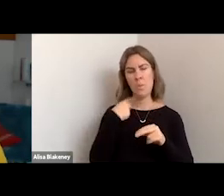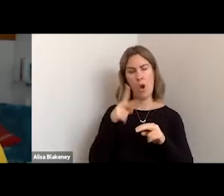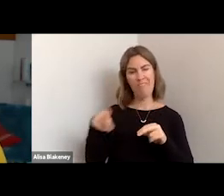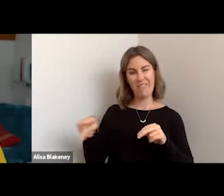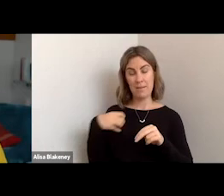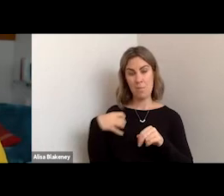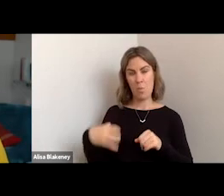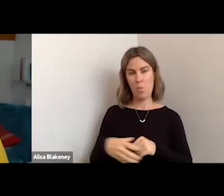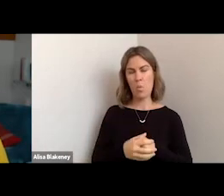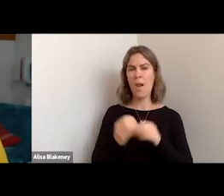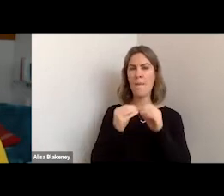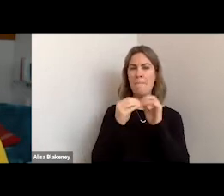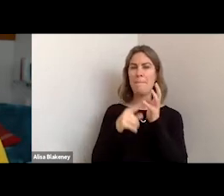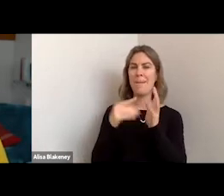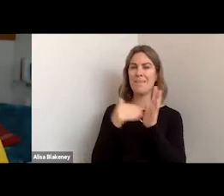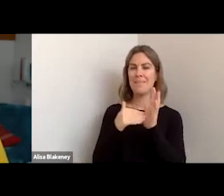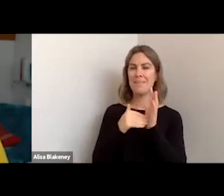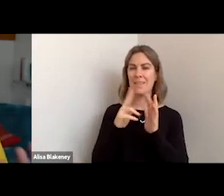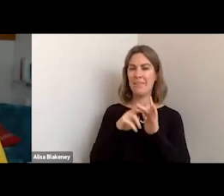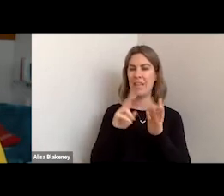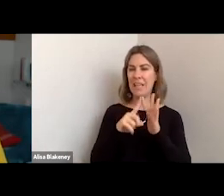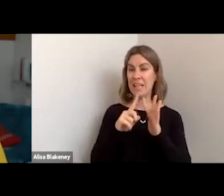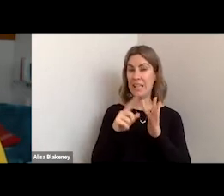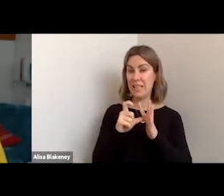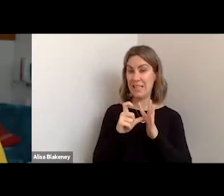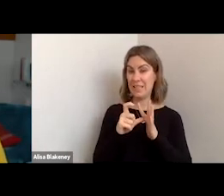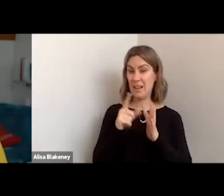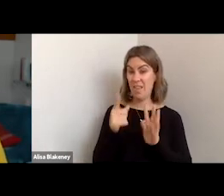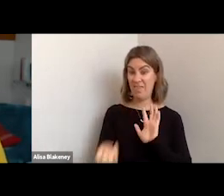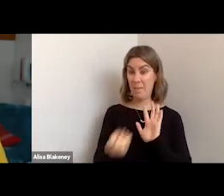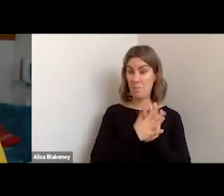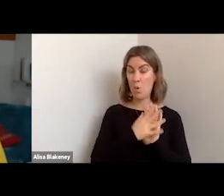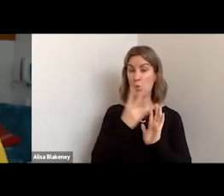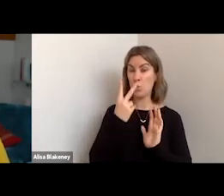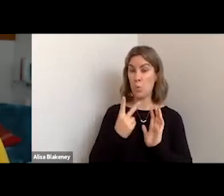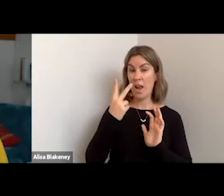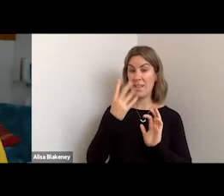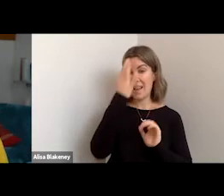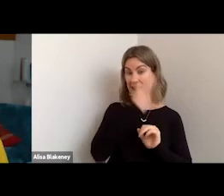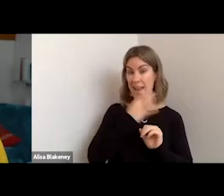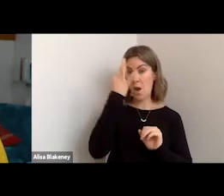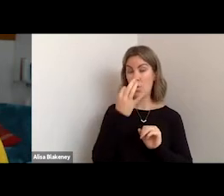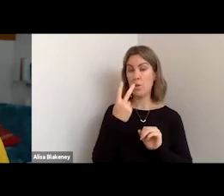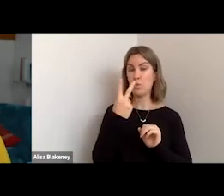BuzzFeed posts twice an hour, 24 hours a day, seven days a week and